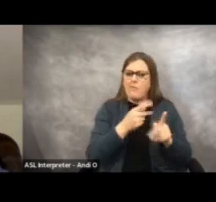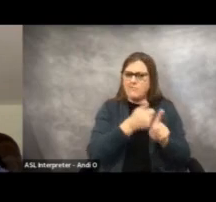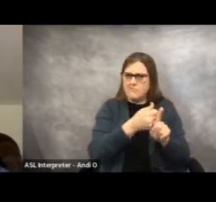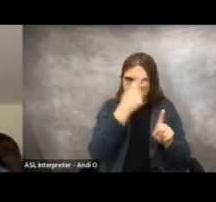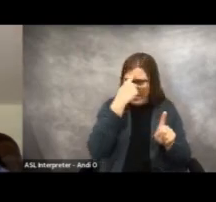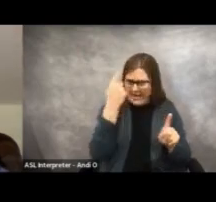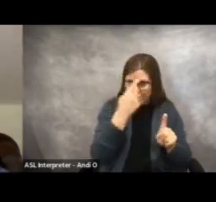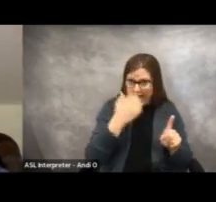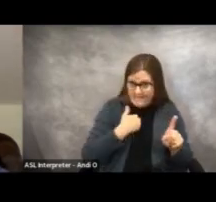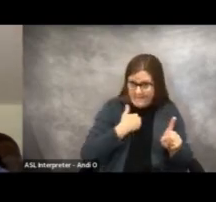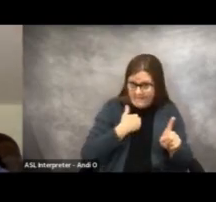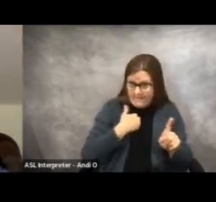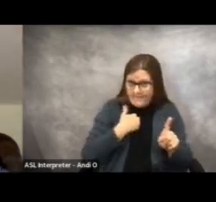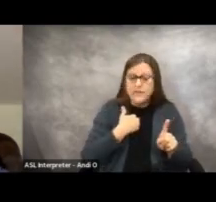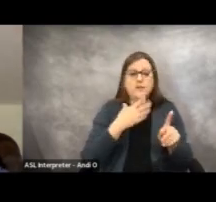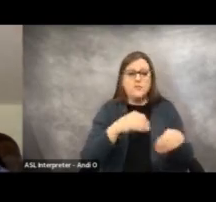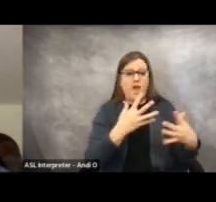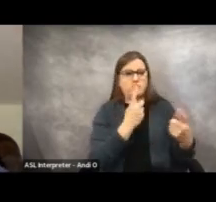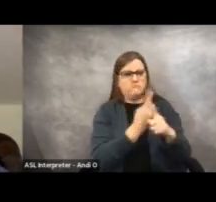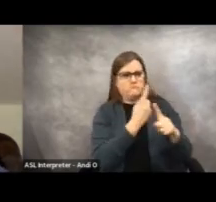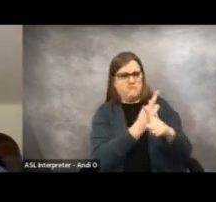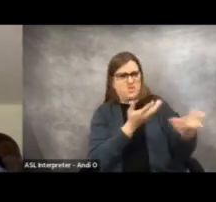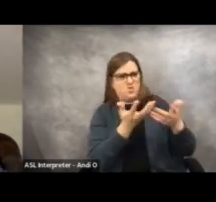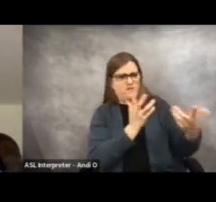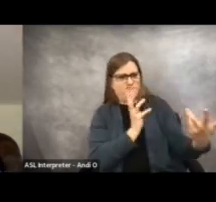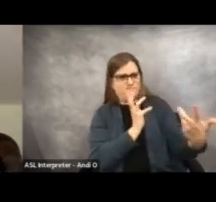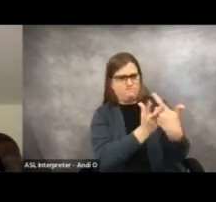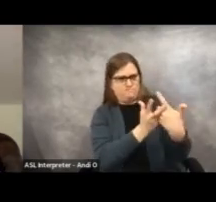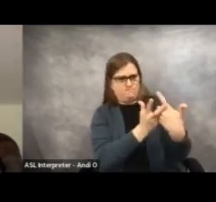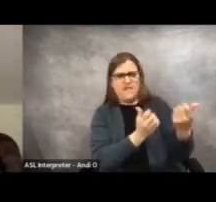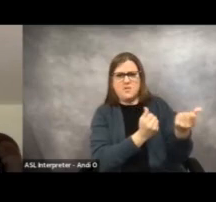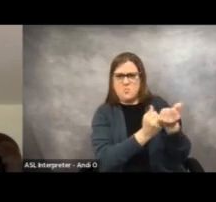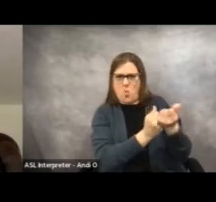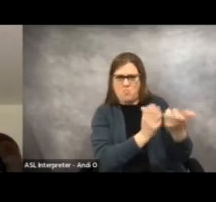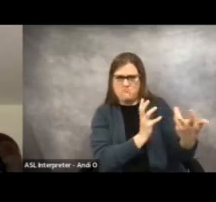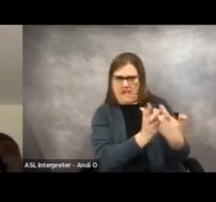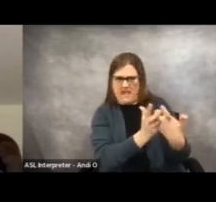the right kind of brain injury services and supports. So it's a kind of a specialized care